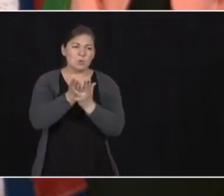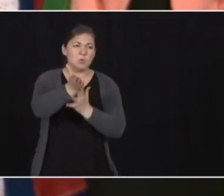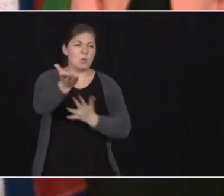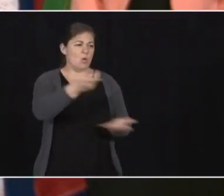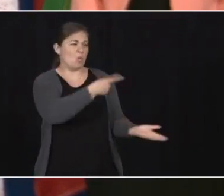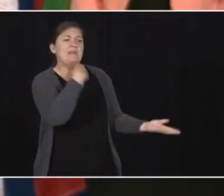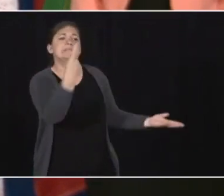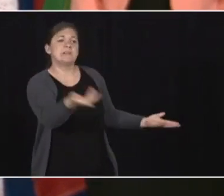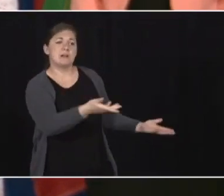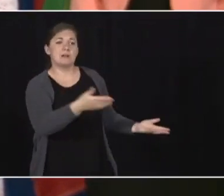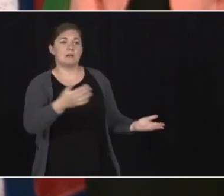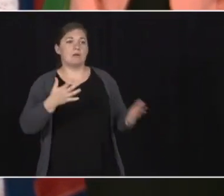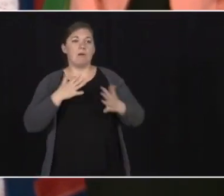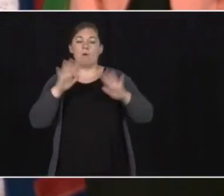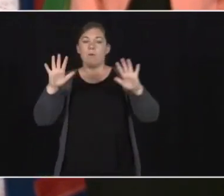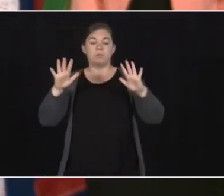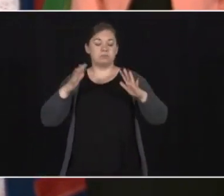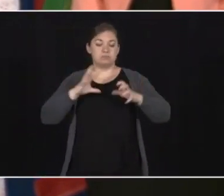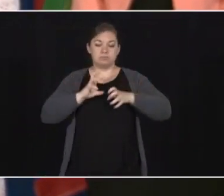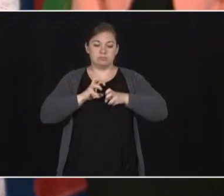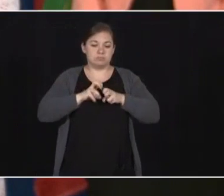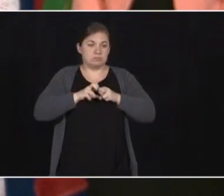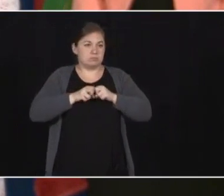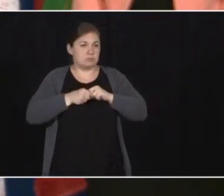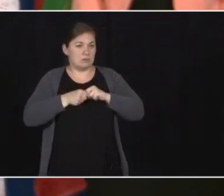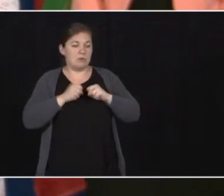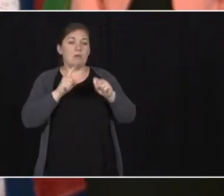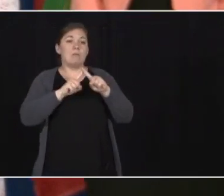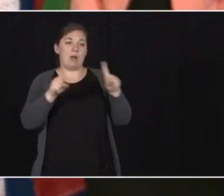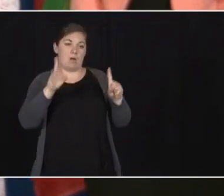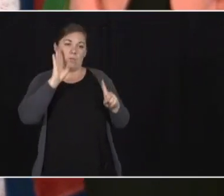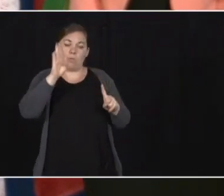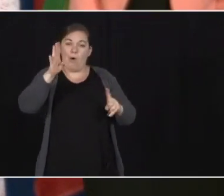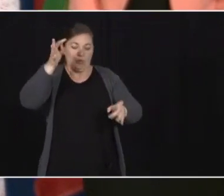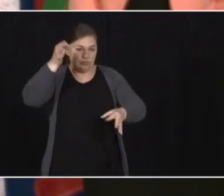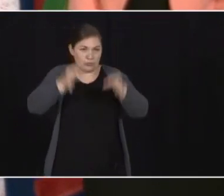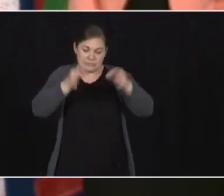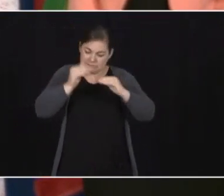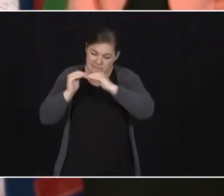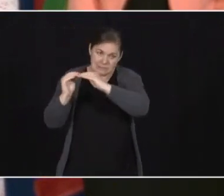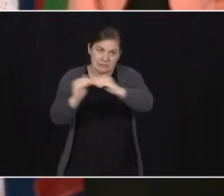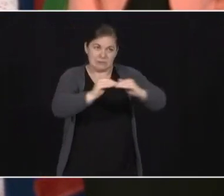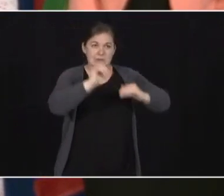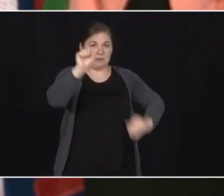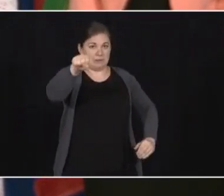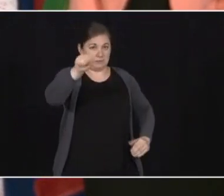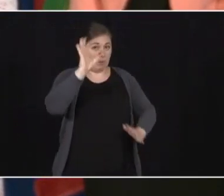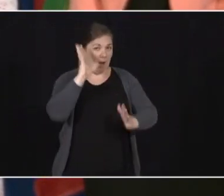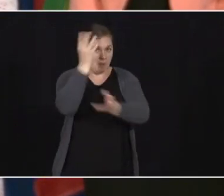say to the families that are living through this? It's heart wrenching but there will be justice. There will be accountability.